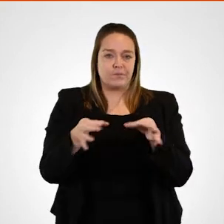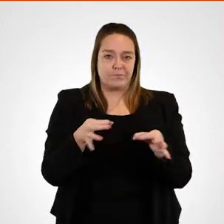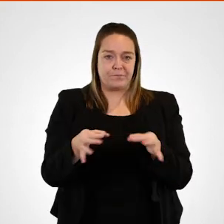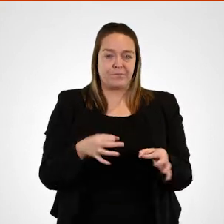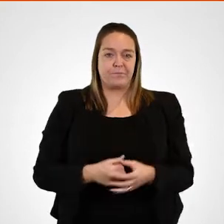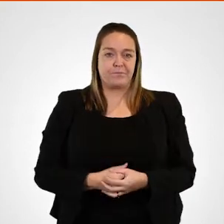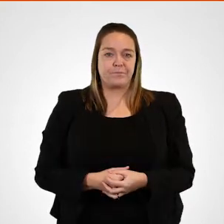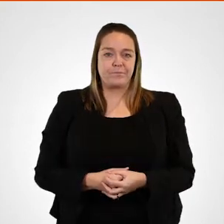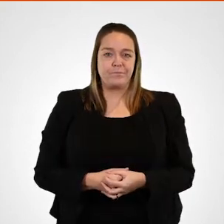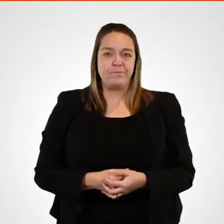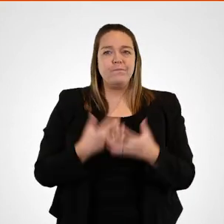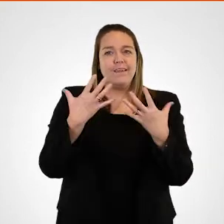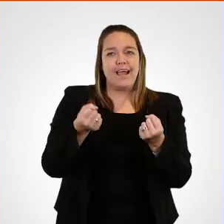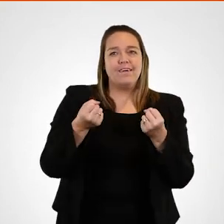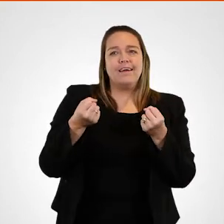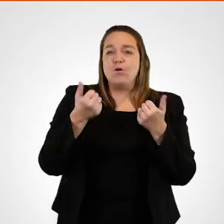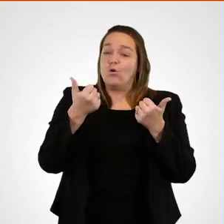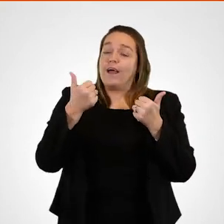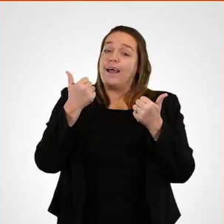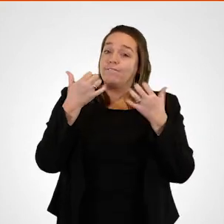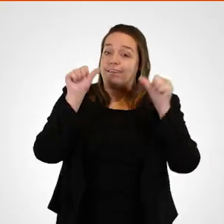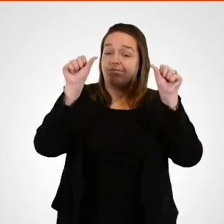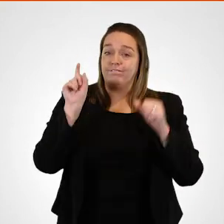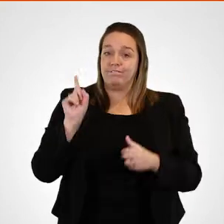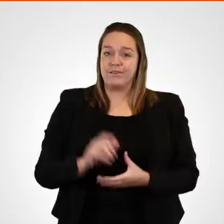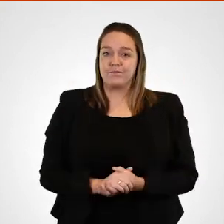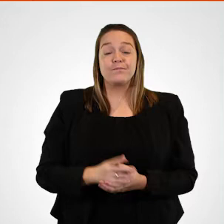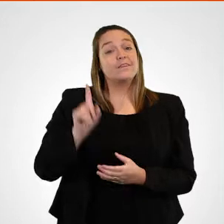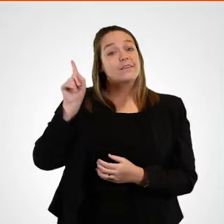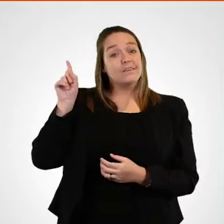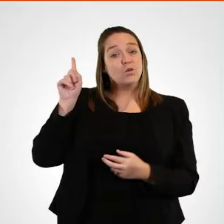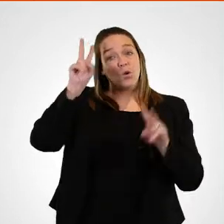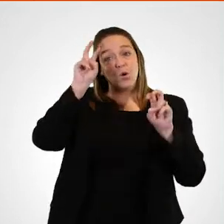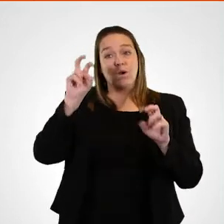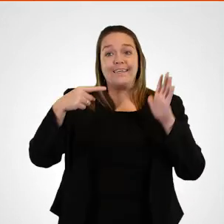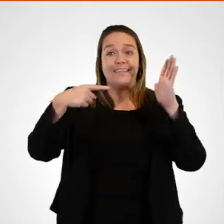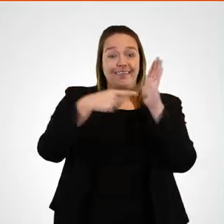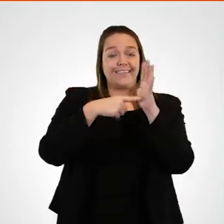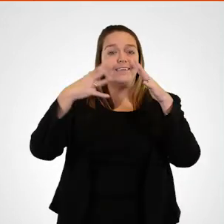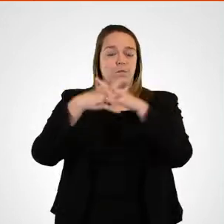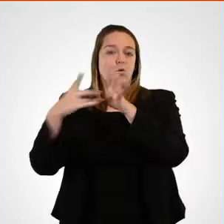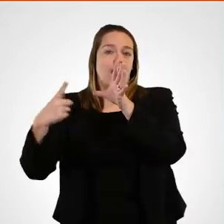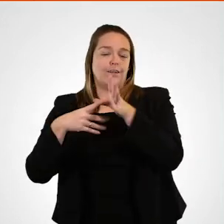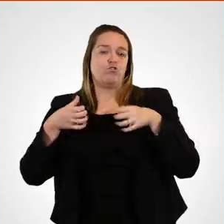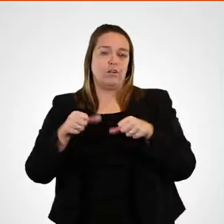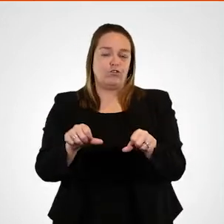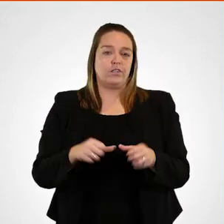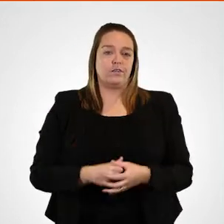that has some efficacy and this strategy is called the TWA strategy,